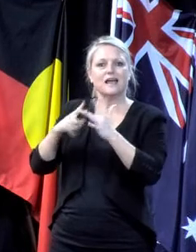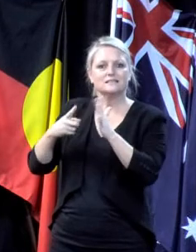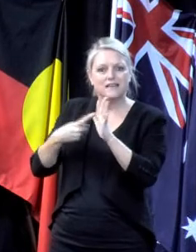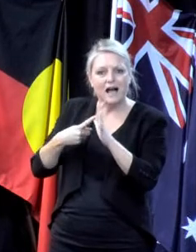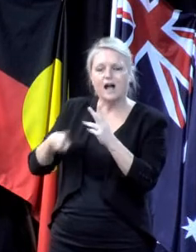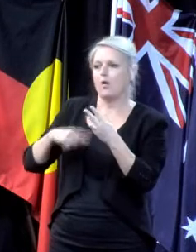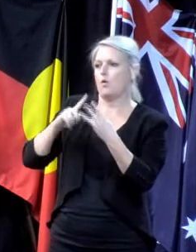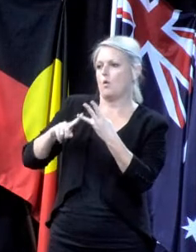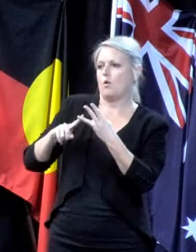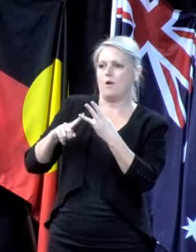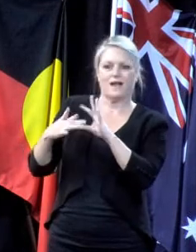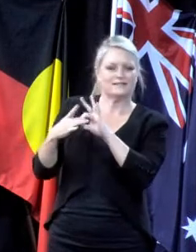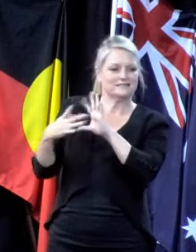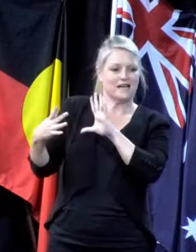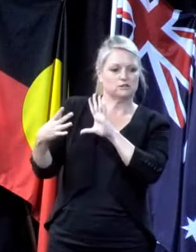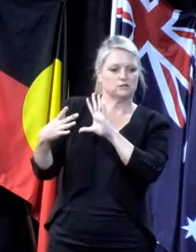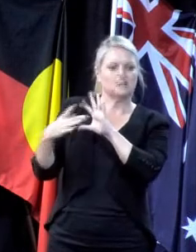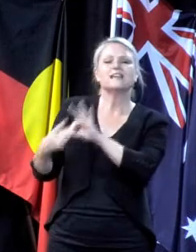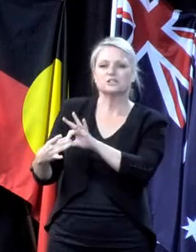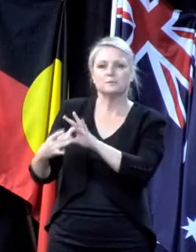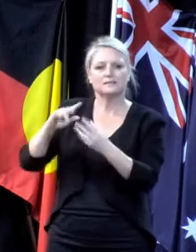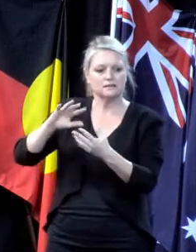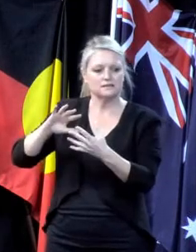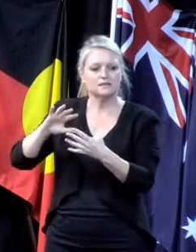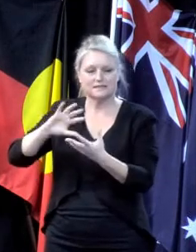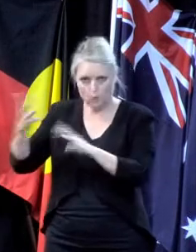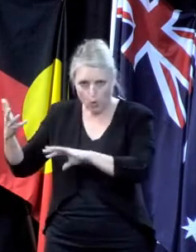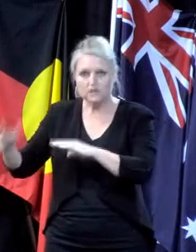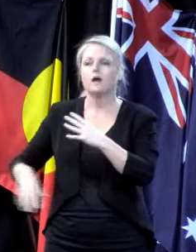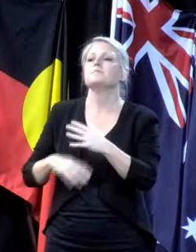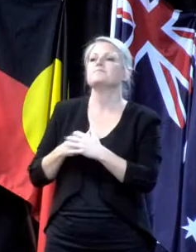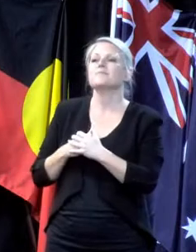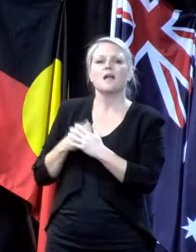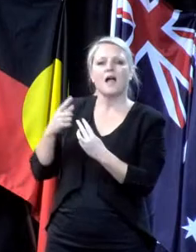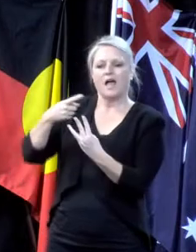eg anxiety, depression. They’re not recognised in the EAP process as Loren just said.